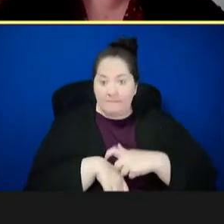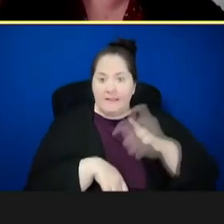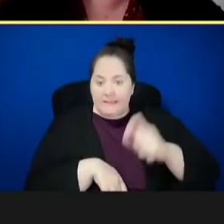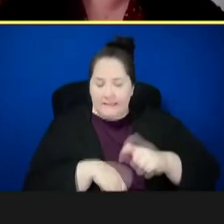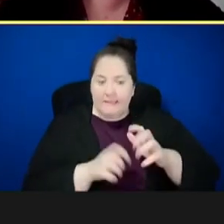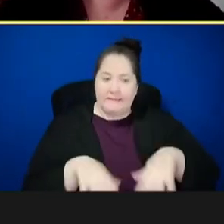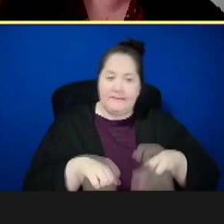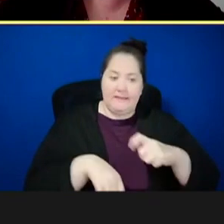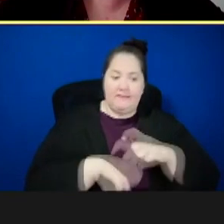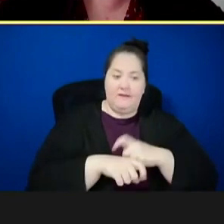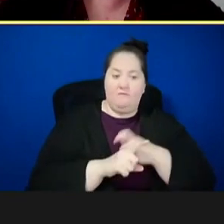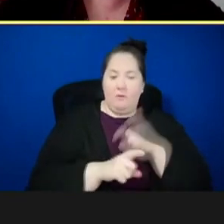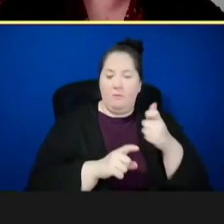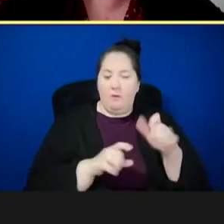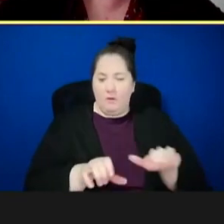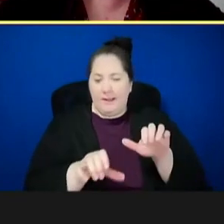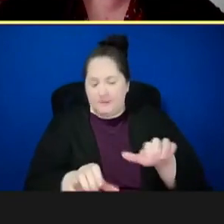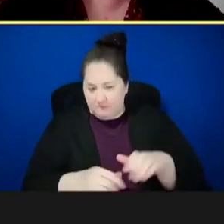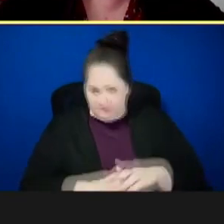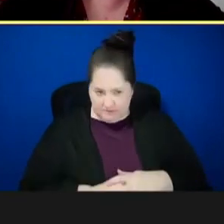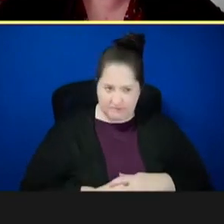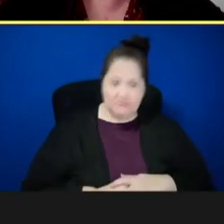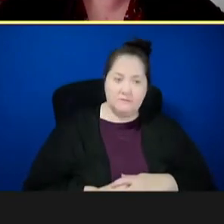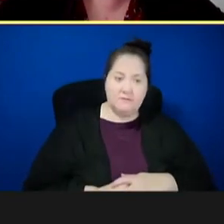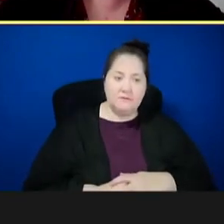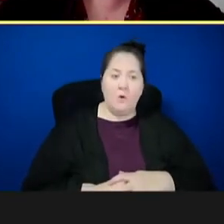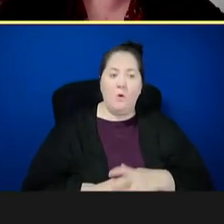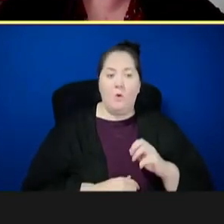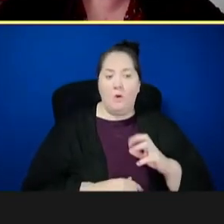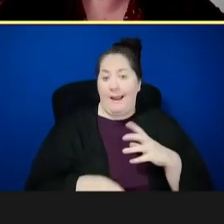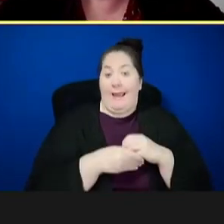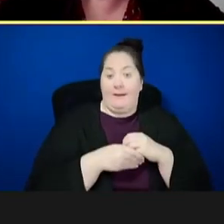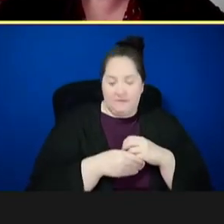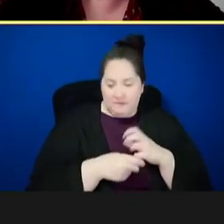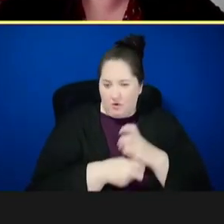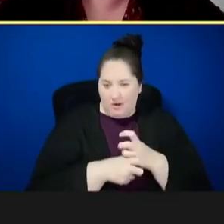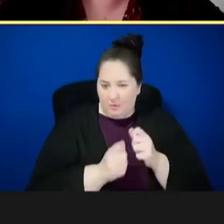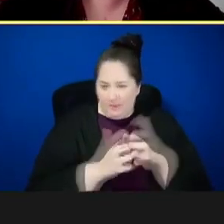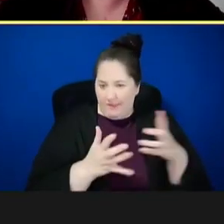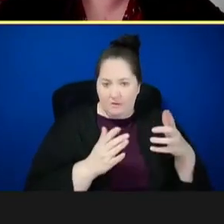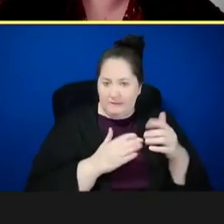away from other activities that they're currently doing or add it in. There's also an opportunity